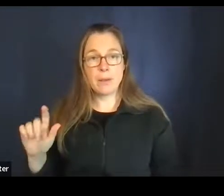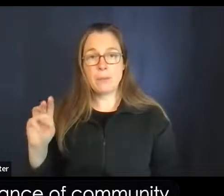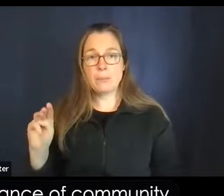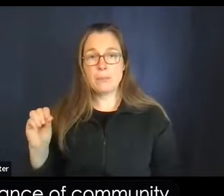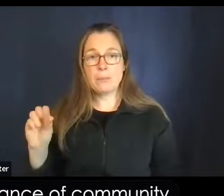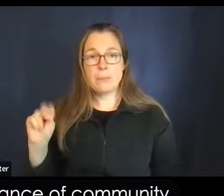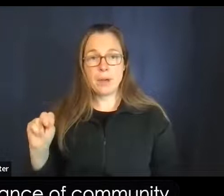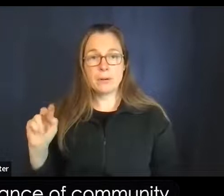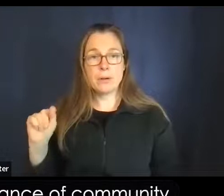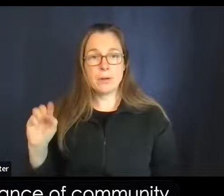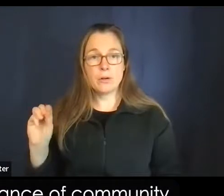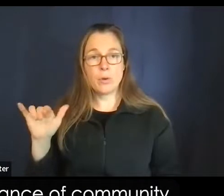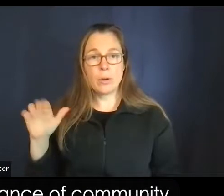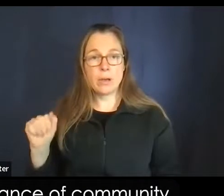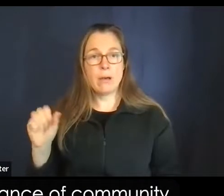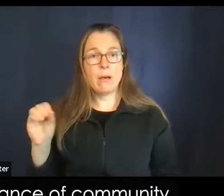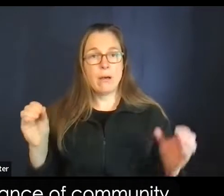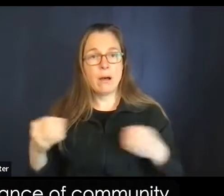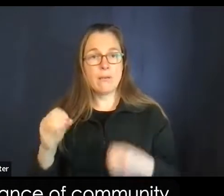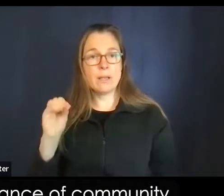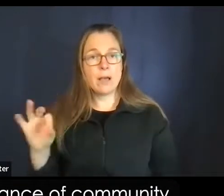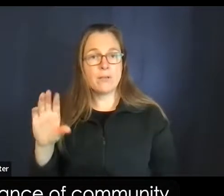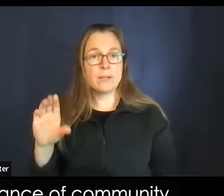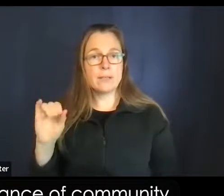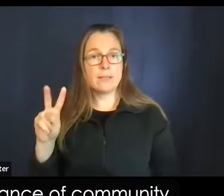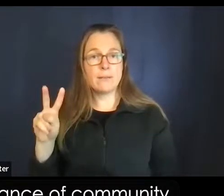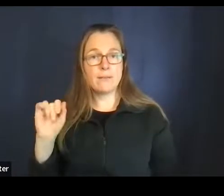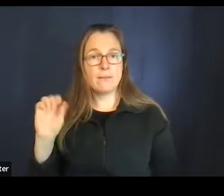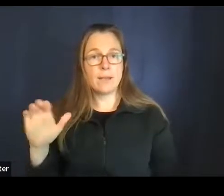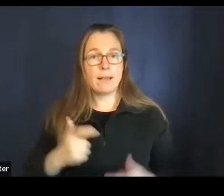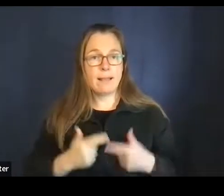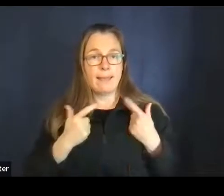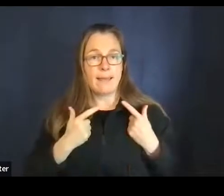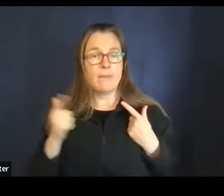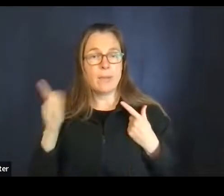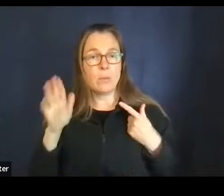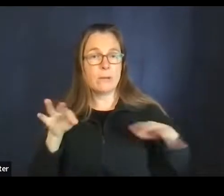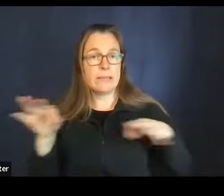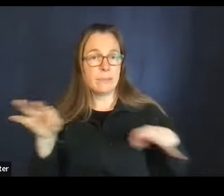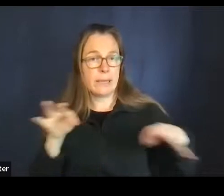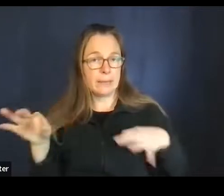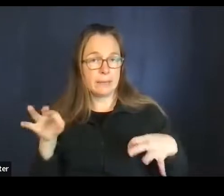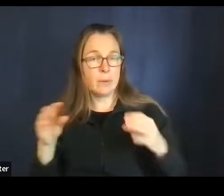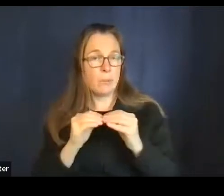who will talk about the importance of community engagement in shaping our new organization. Thank you.